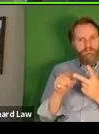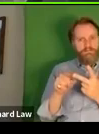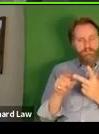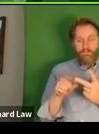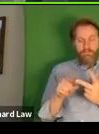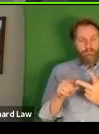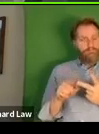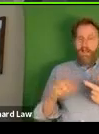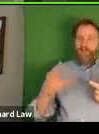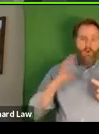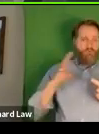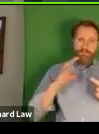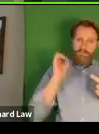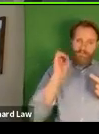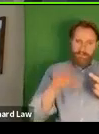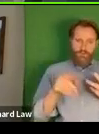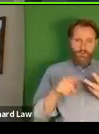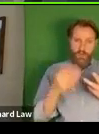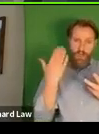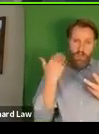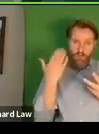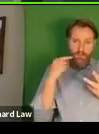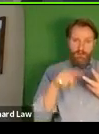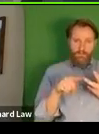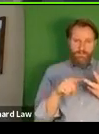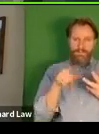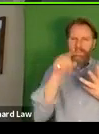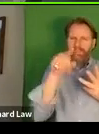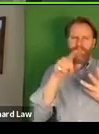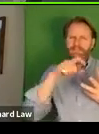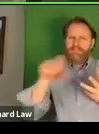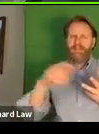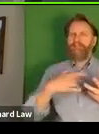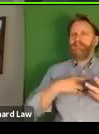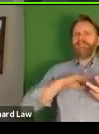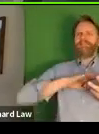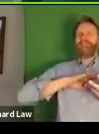there are still issues that you're not happy with and if you feel that your